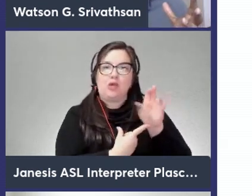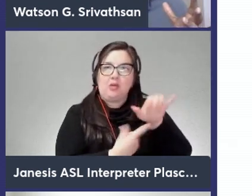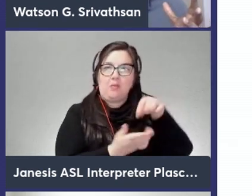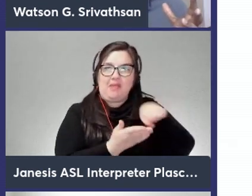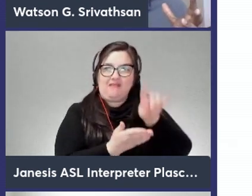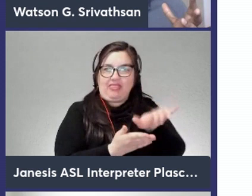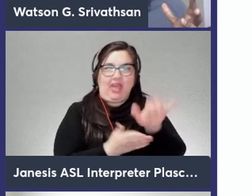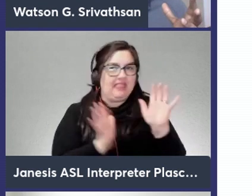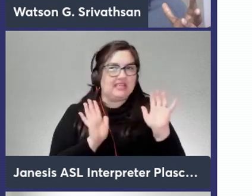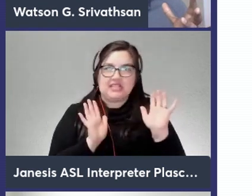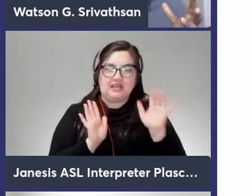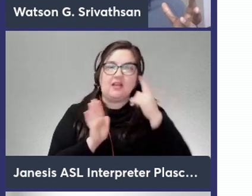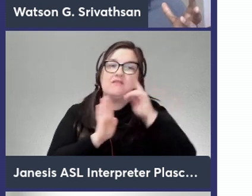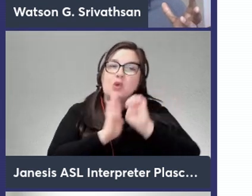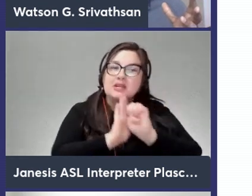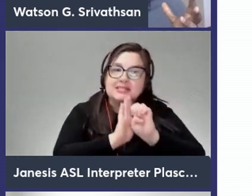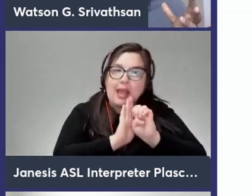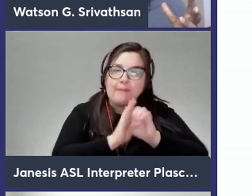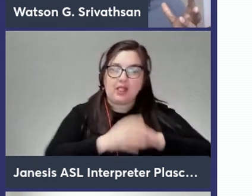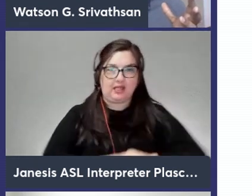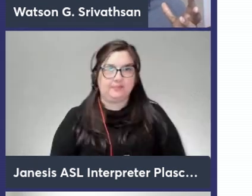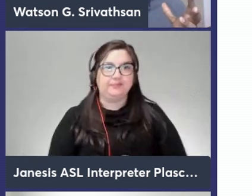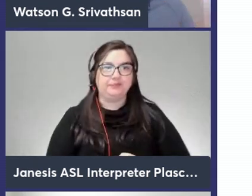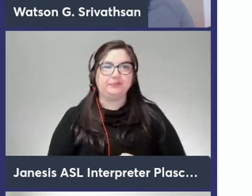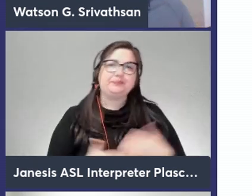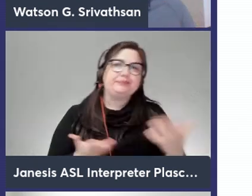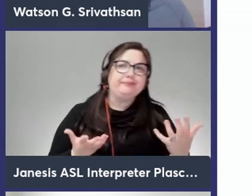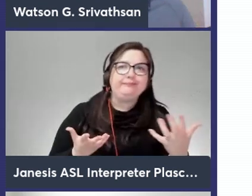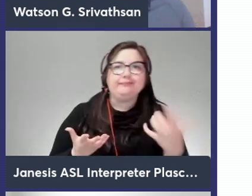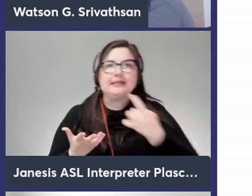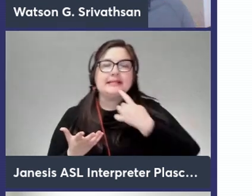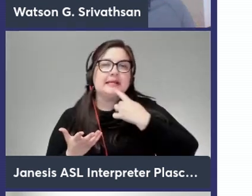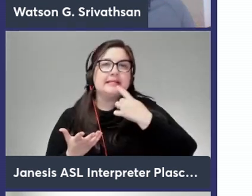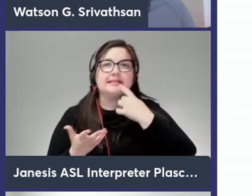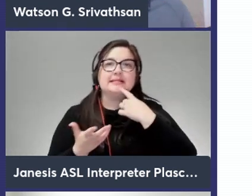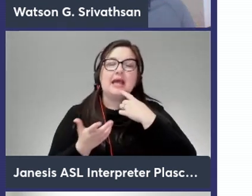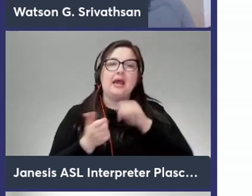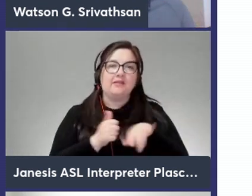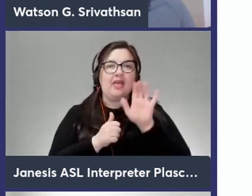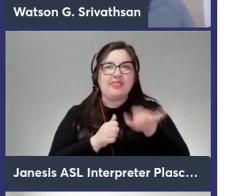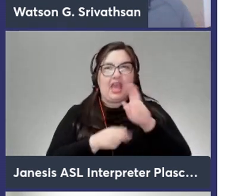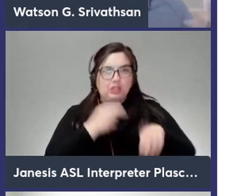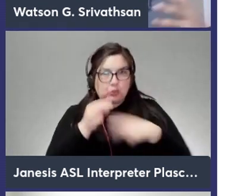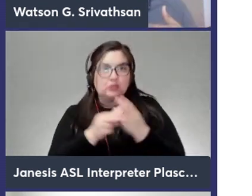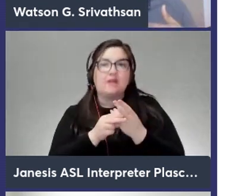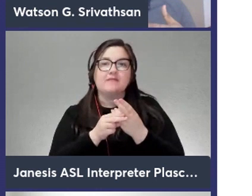To give you an example, let's say to translate the Universal Declaration of Human Rights, that I'm,